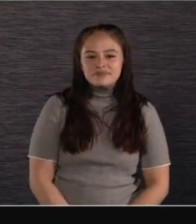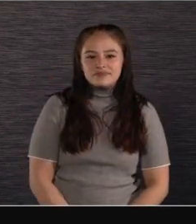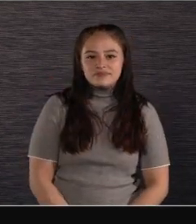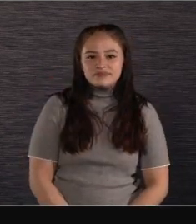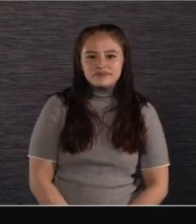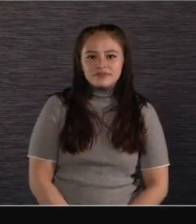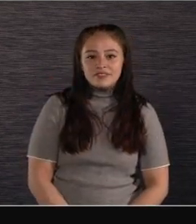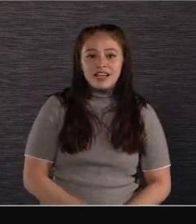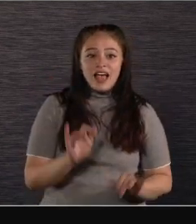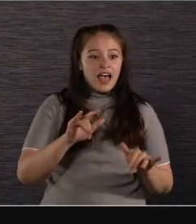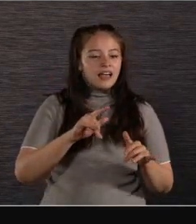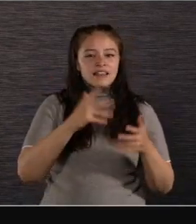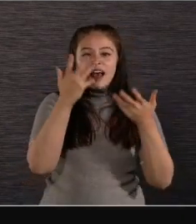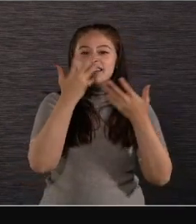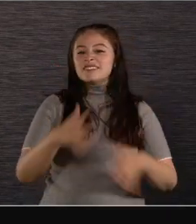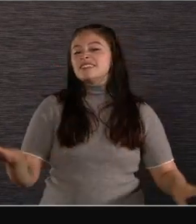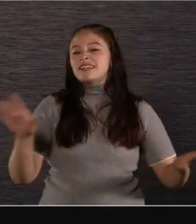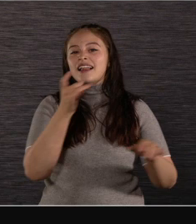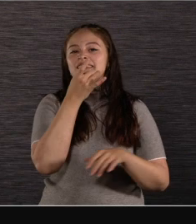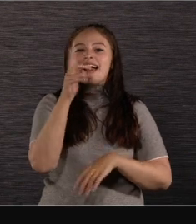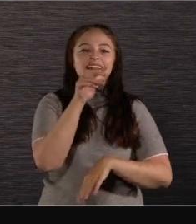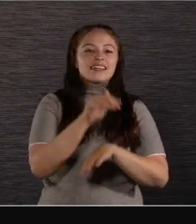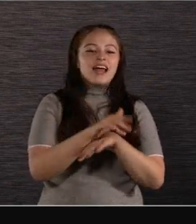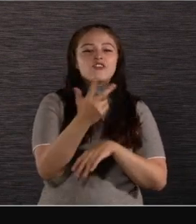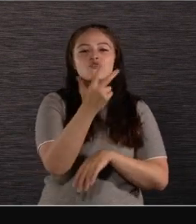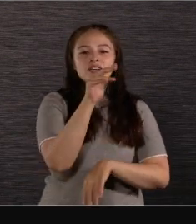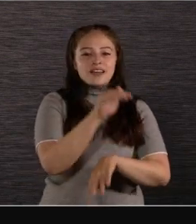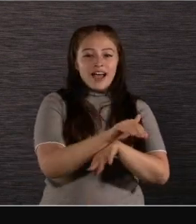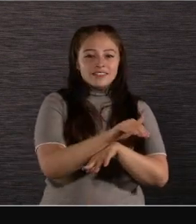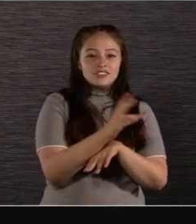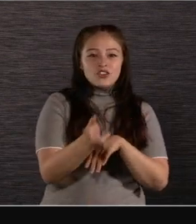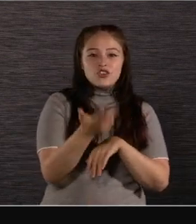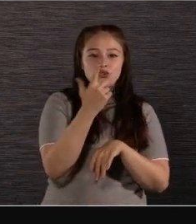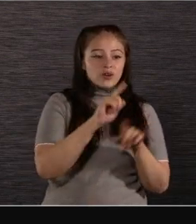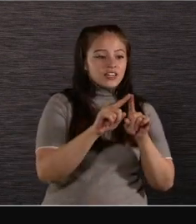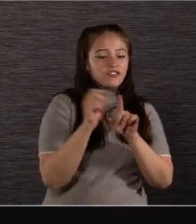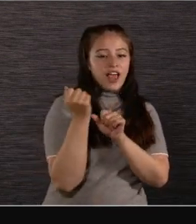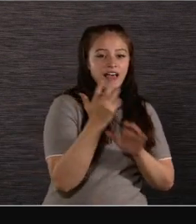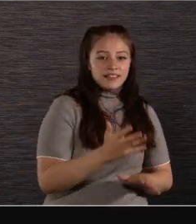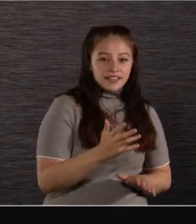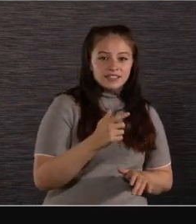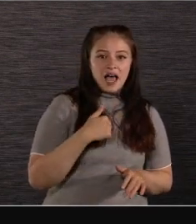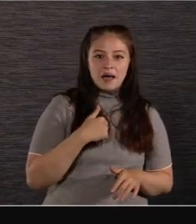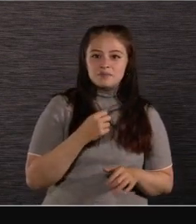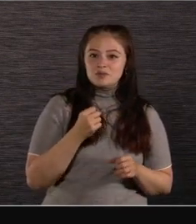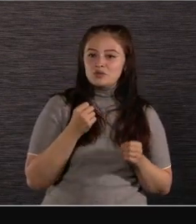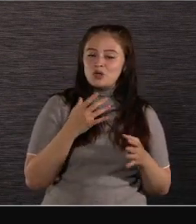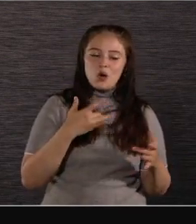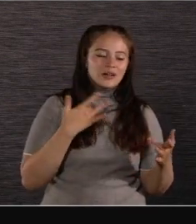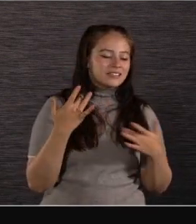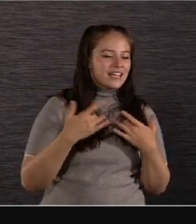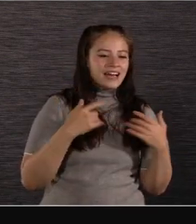and that's a wrap. Light the Night! three nights, three athletes. I'm so incredibly stoked how it all turned out.